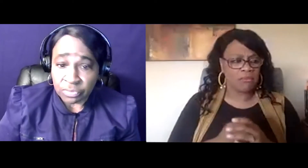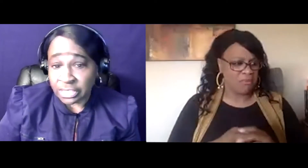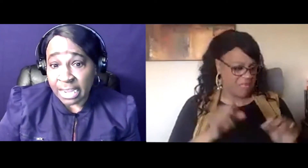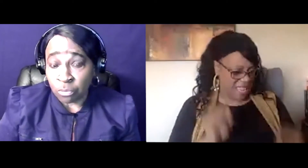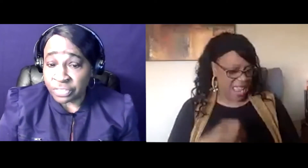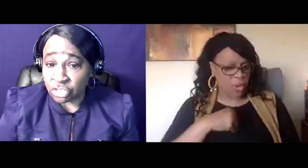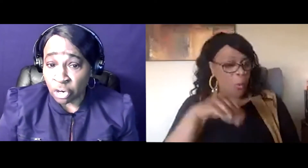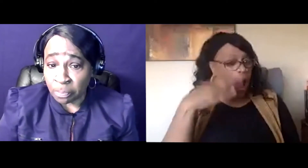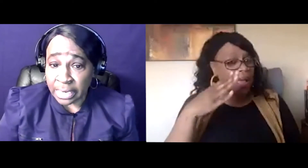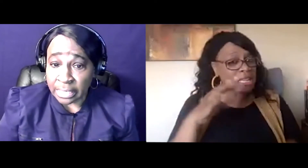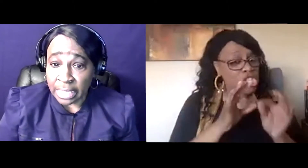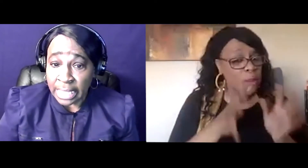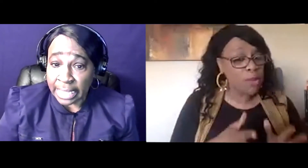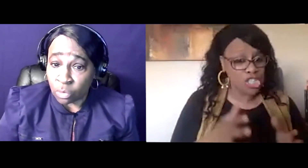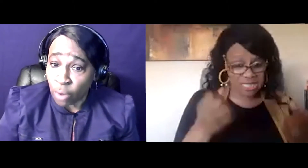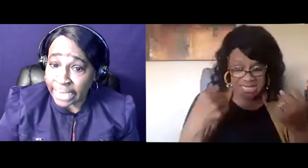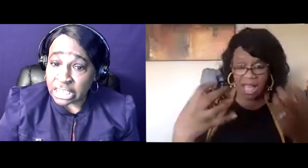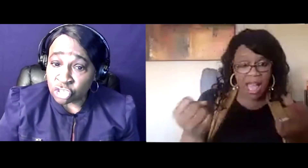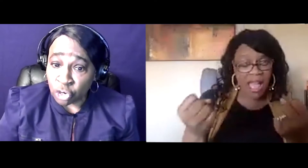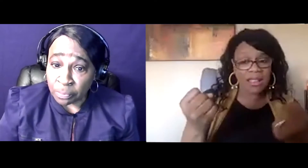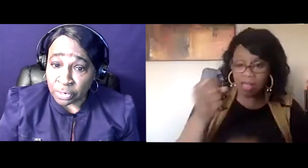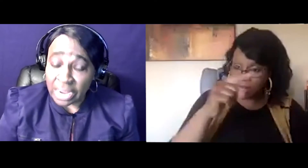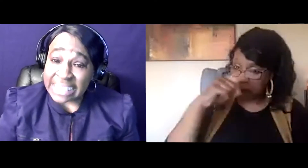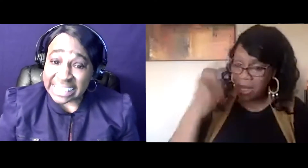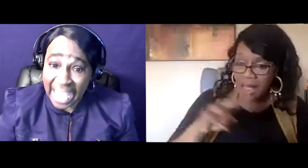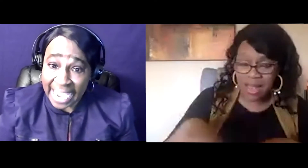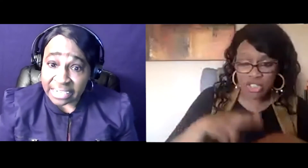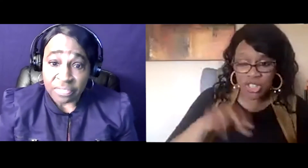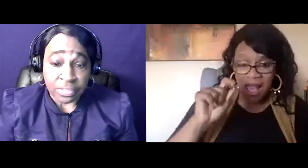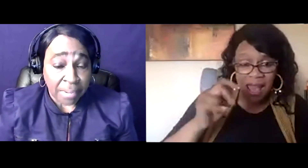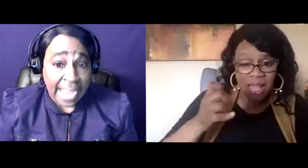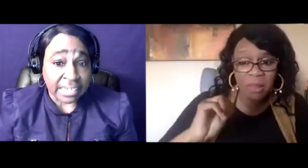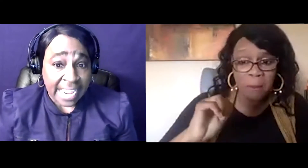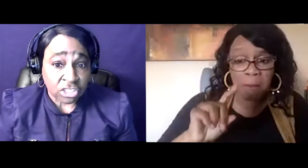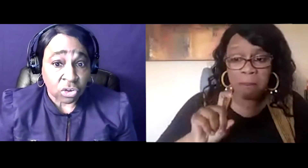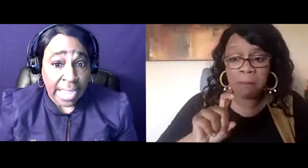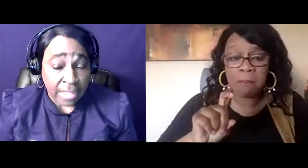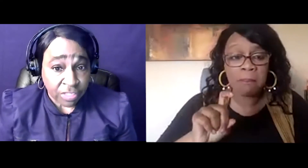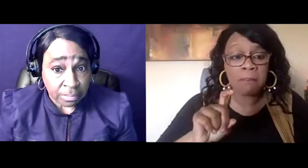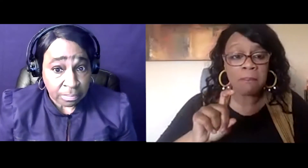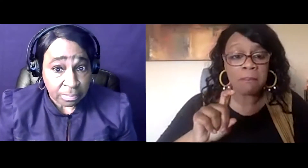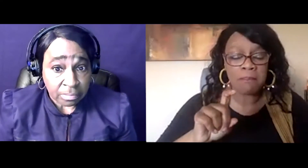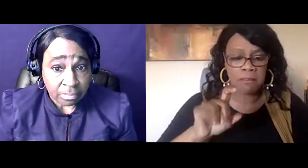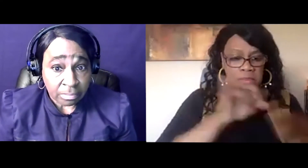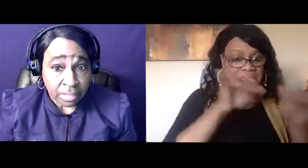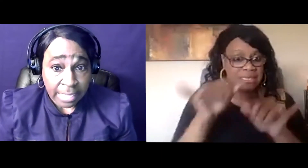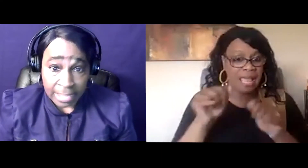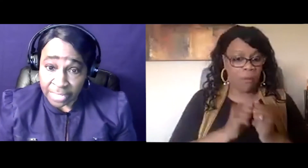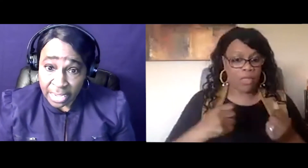The same with interpreting--can a white interpreter sign the Black National Anthem? Can they?